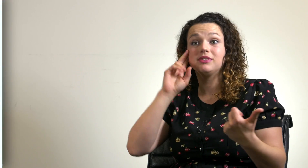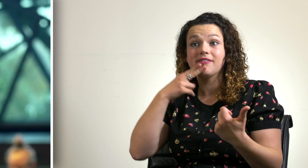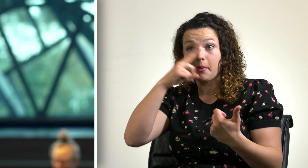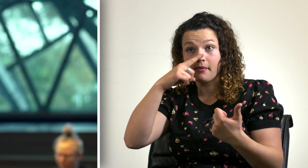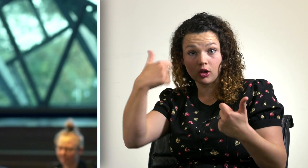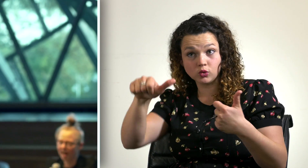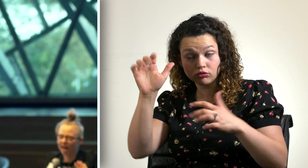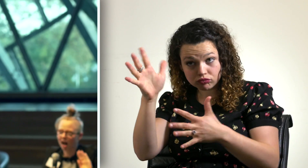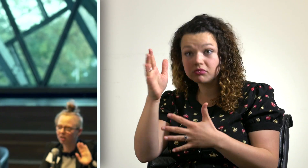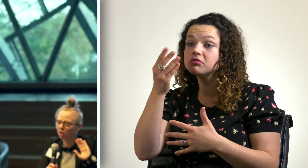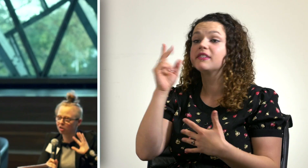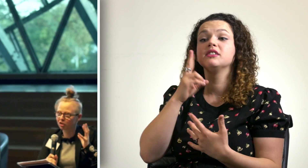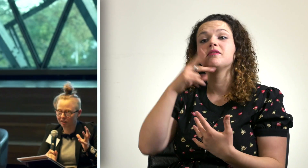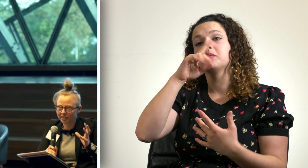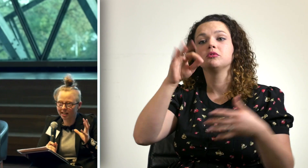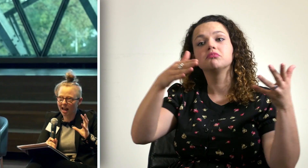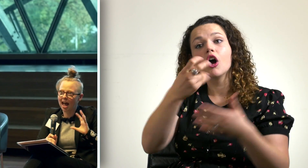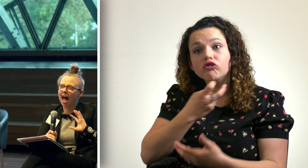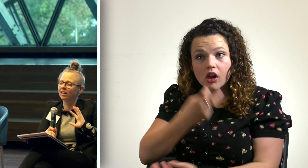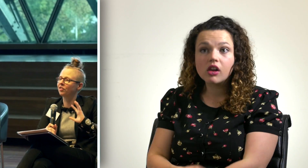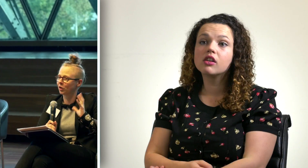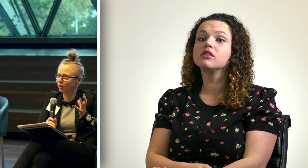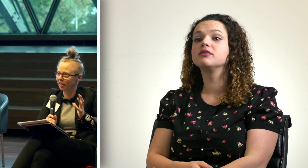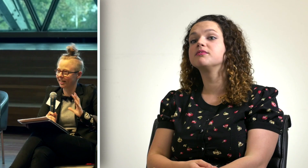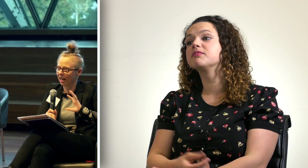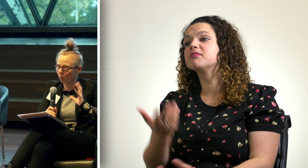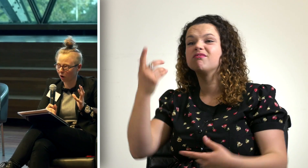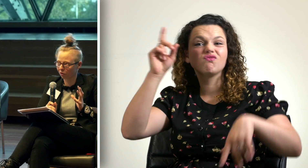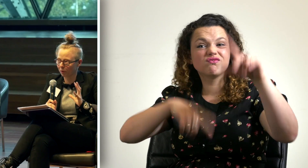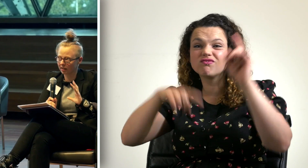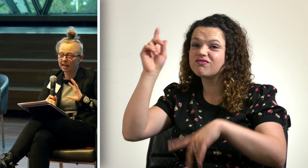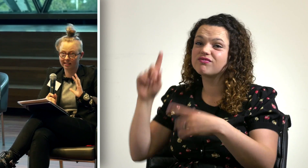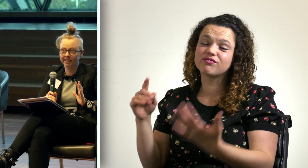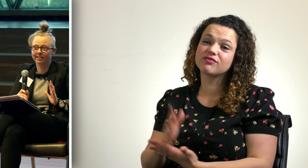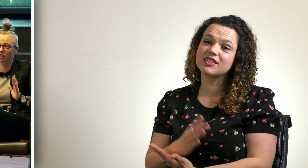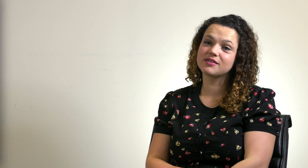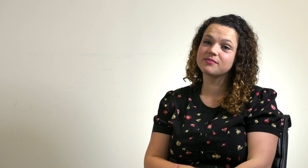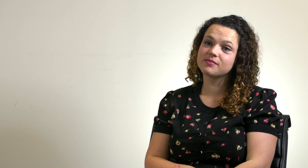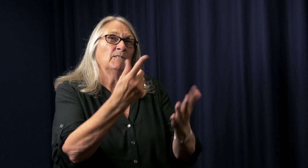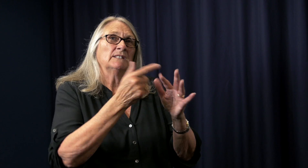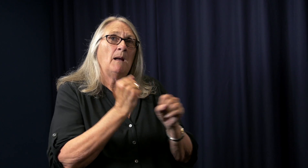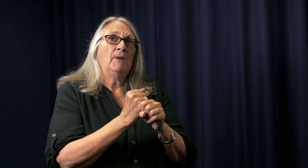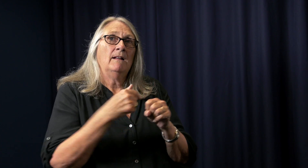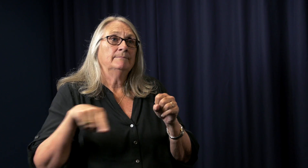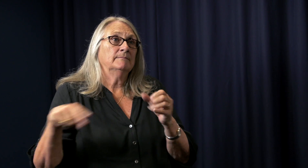Some deaf people use Auslan and others prefer to speak or lip read. So really it depends on the person.